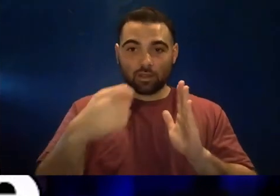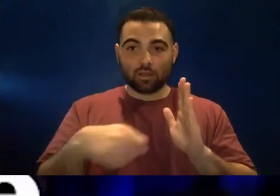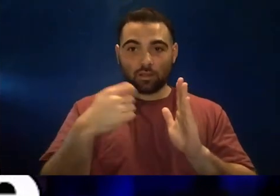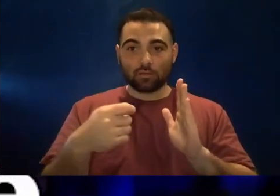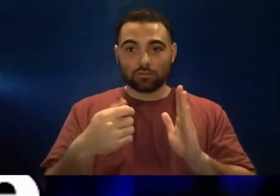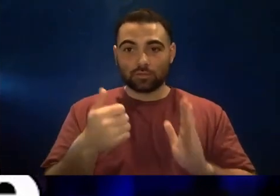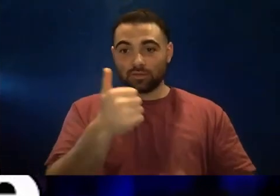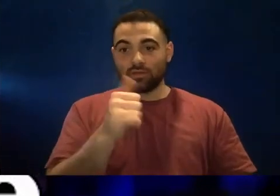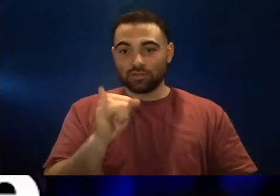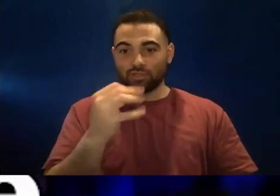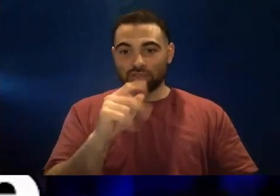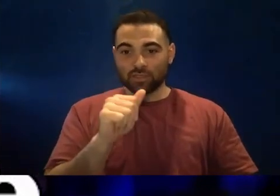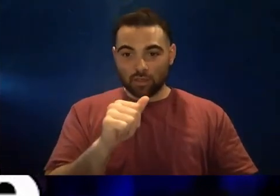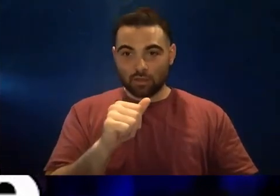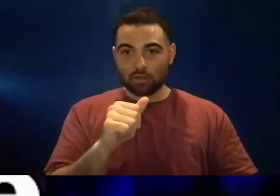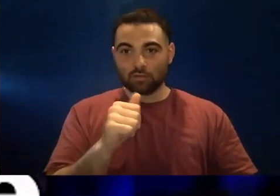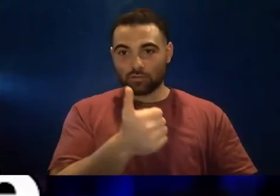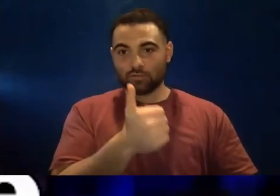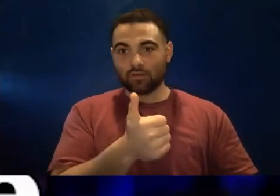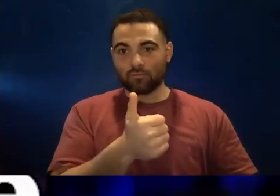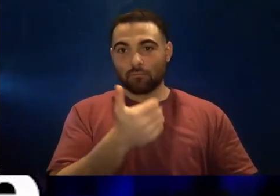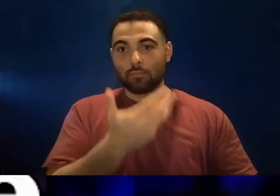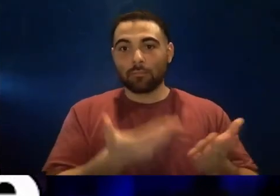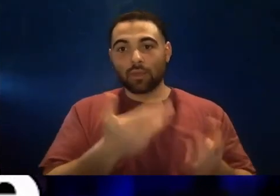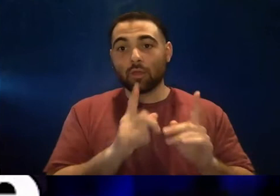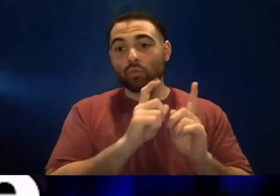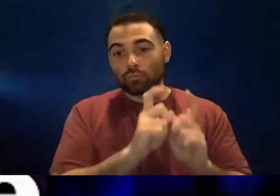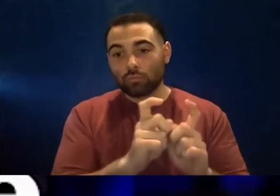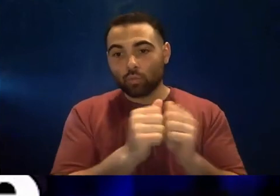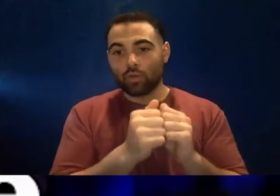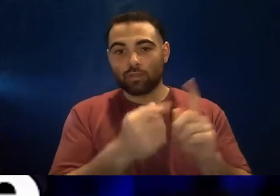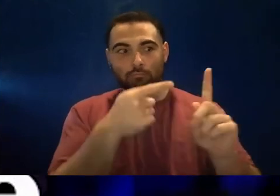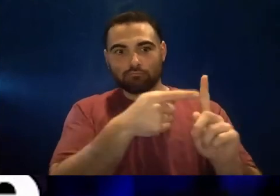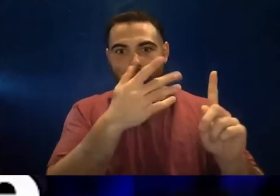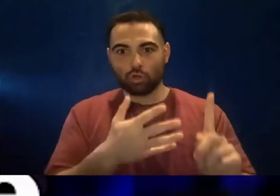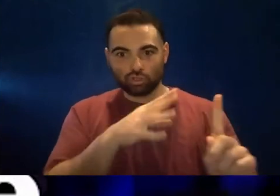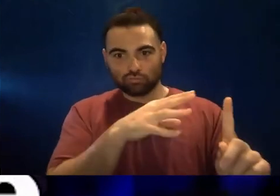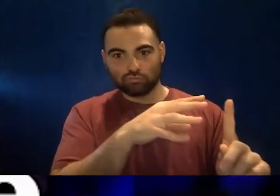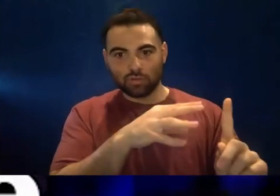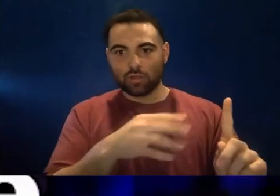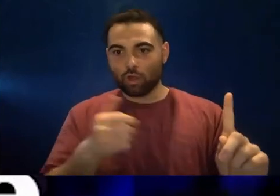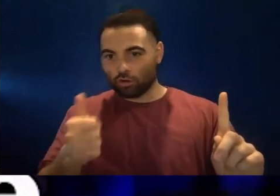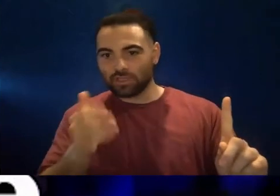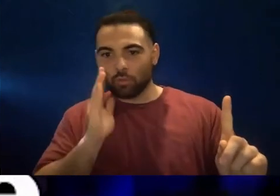might be walking alongside one of our subjects and she'll be carrying some of the lighting equipment